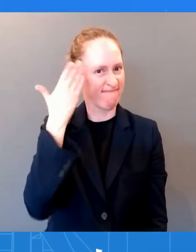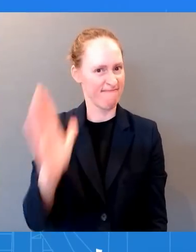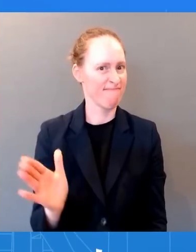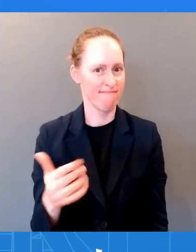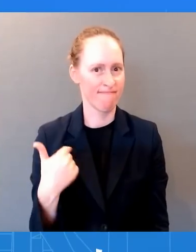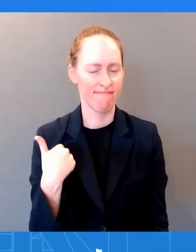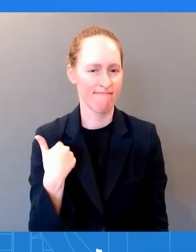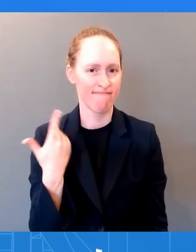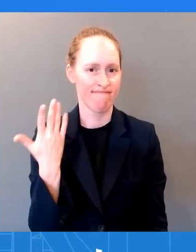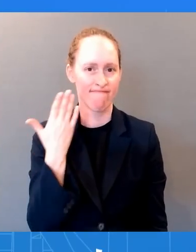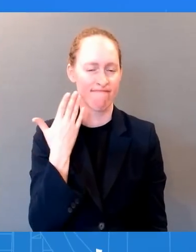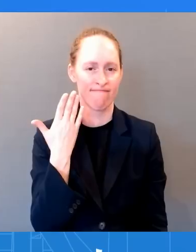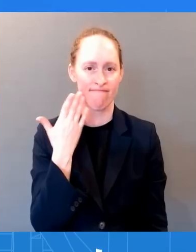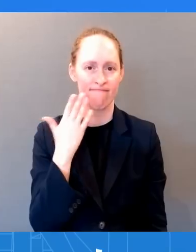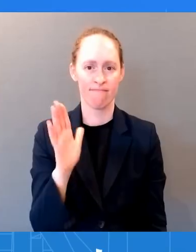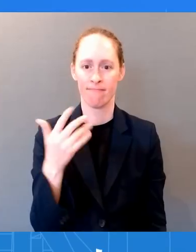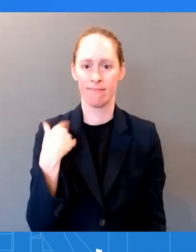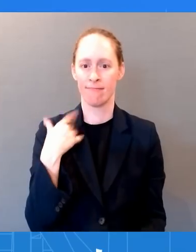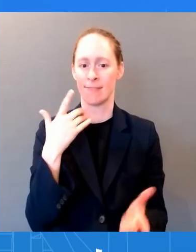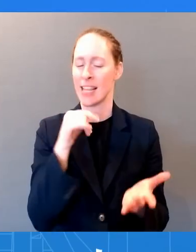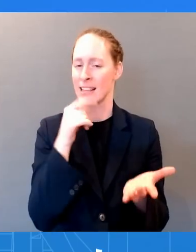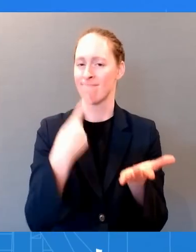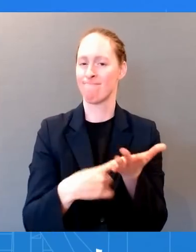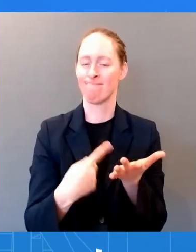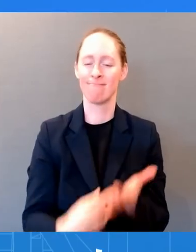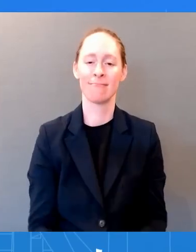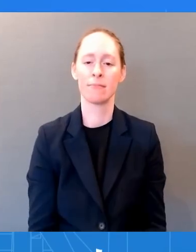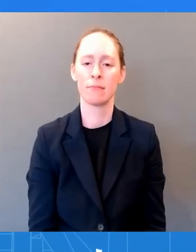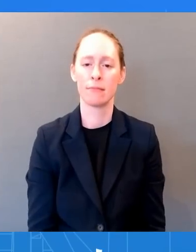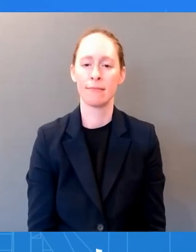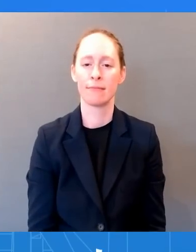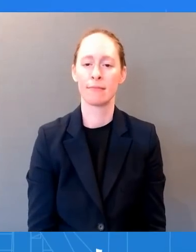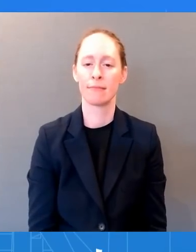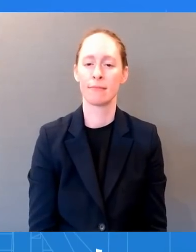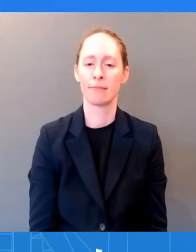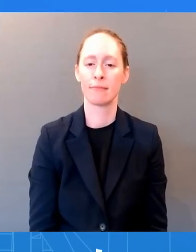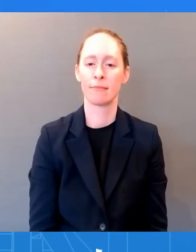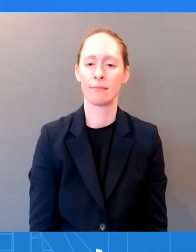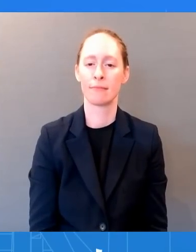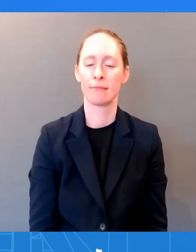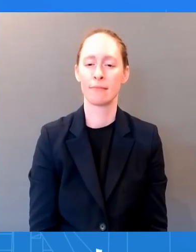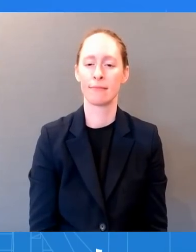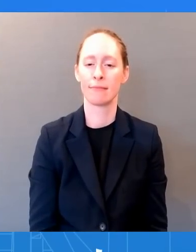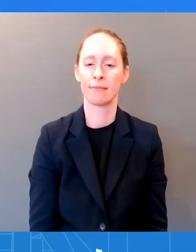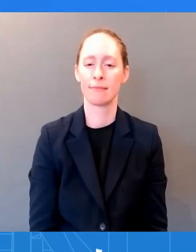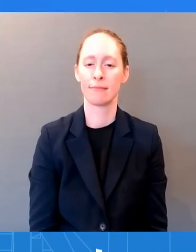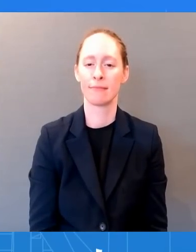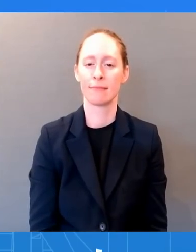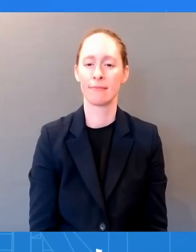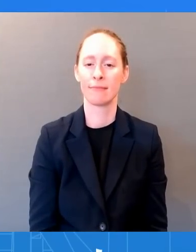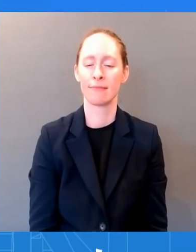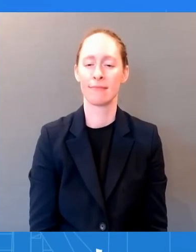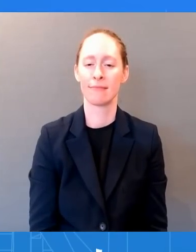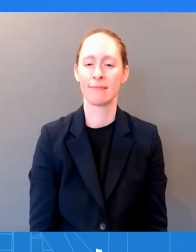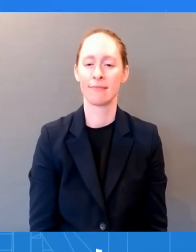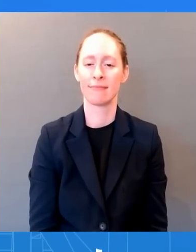The Press: Last week, when we were having discussions about the student loan forgiveness program, the White House made clear that you all see this program